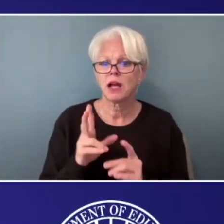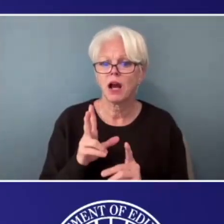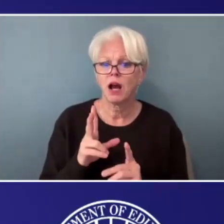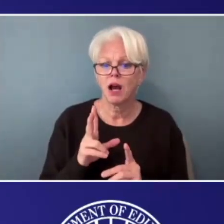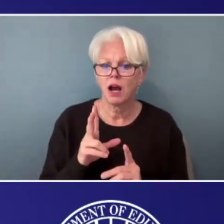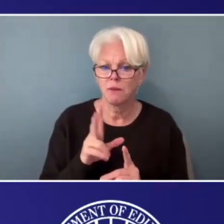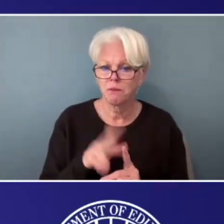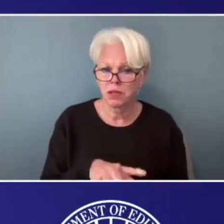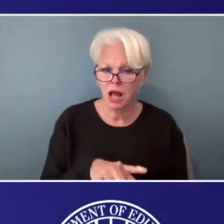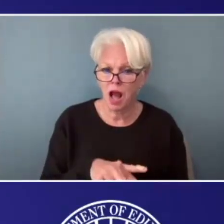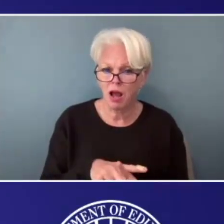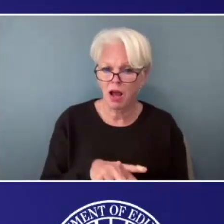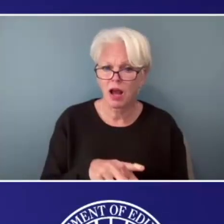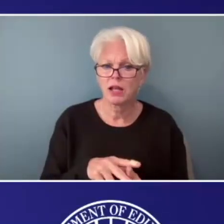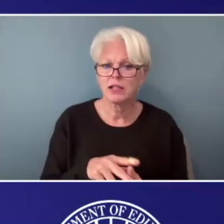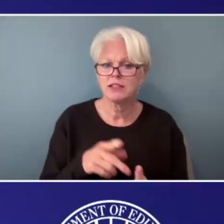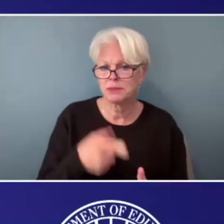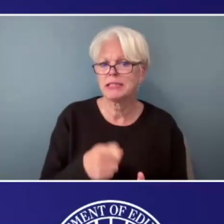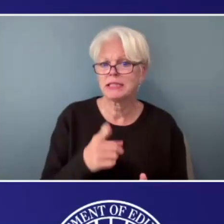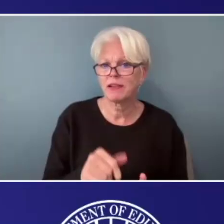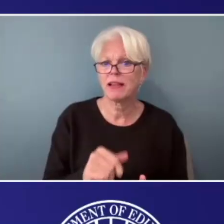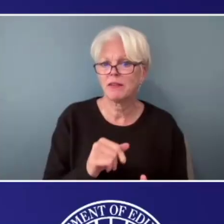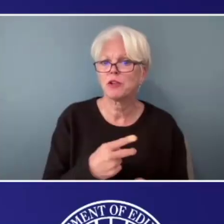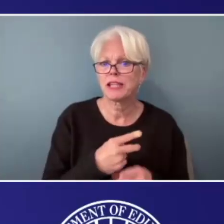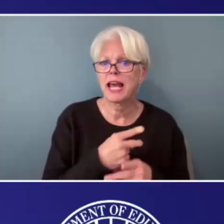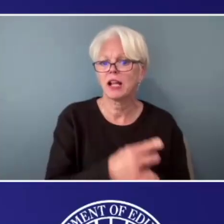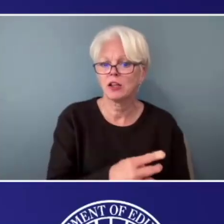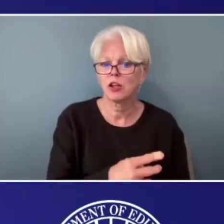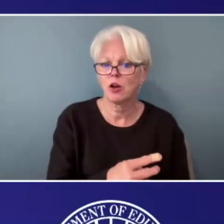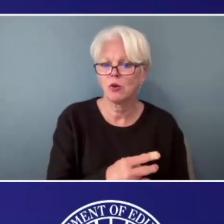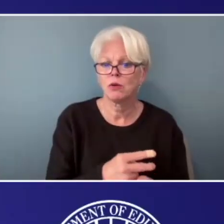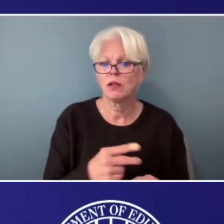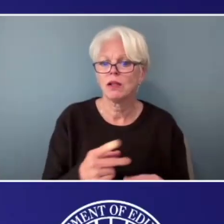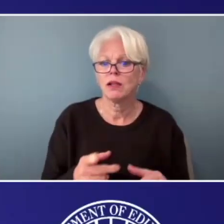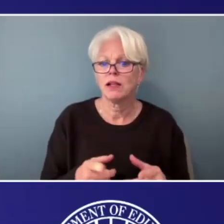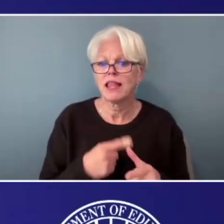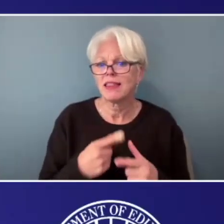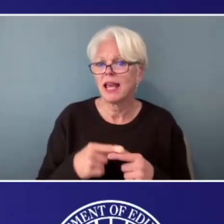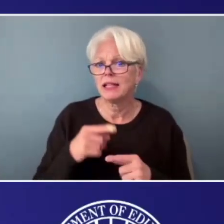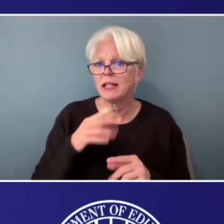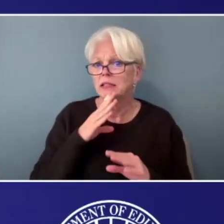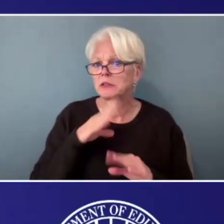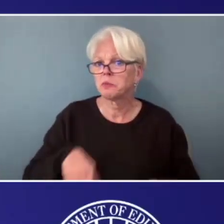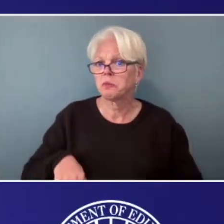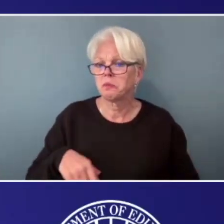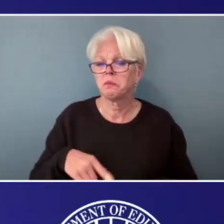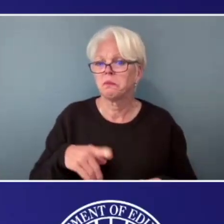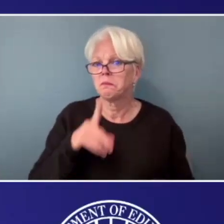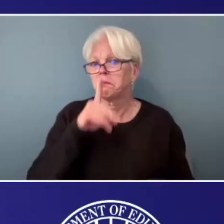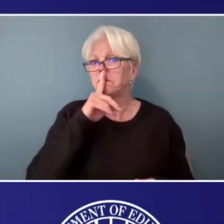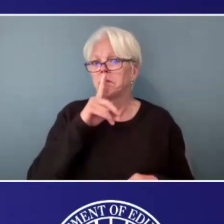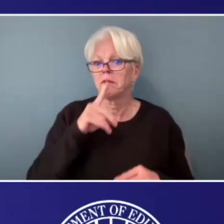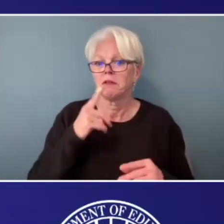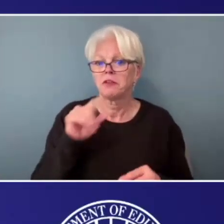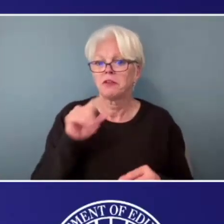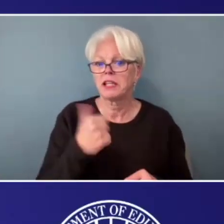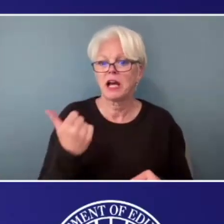doesn't -- it's, it's silent with regard to the, the other limits under 428H. So I don't think there is a,